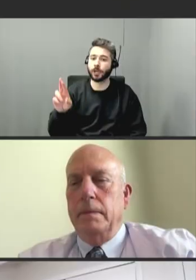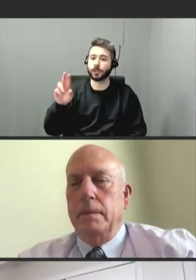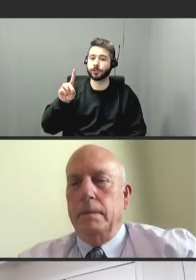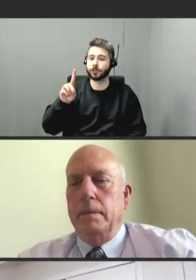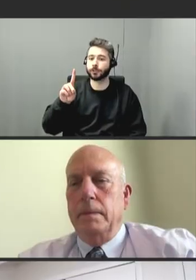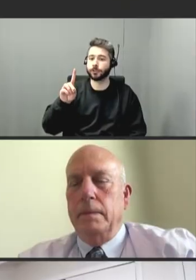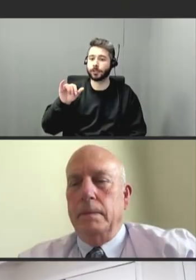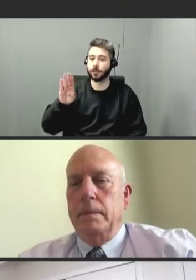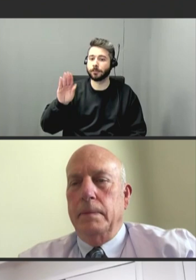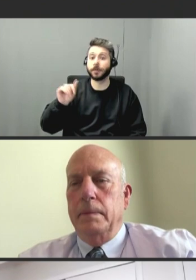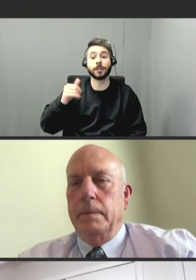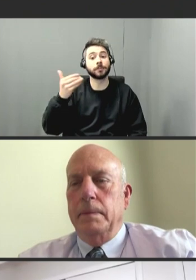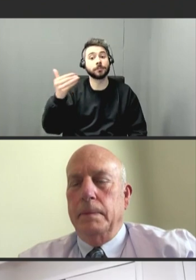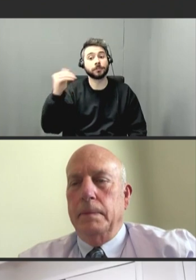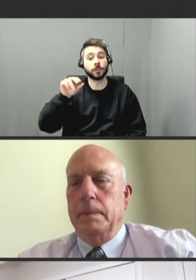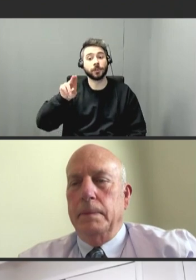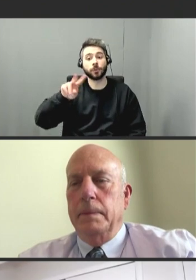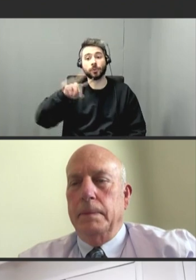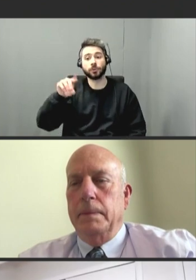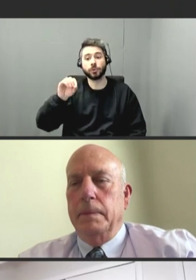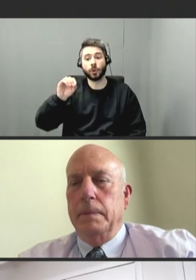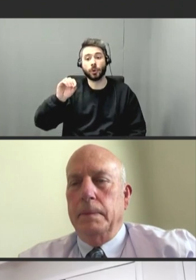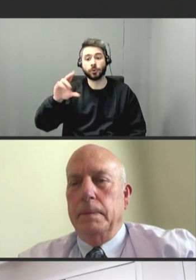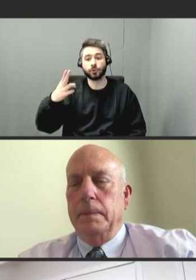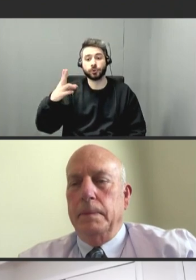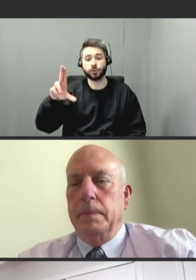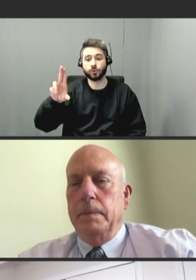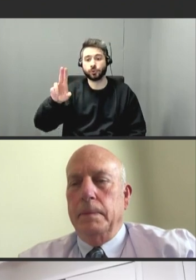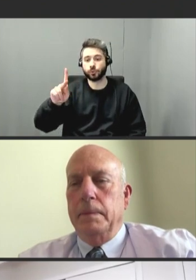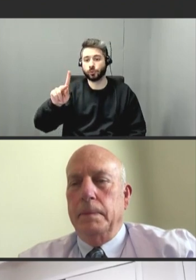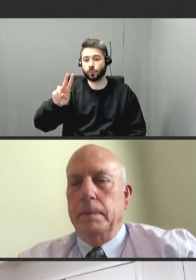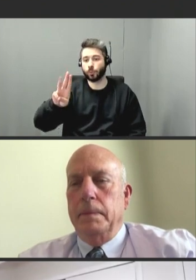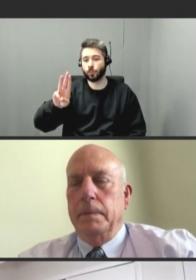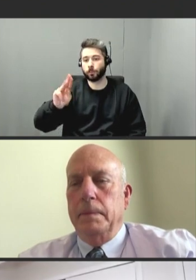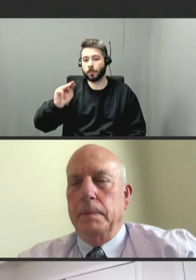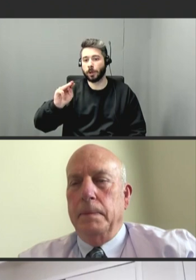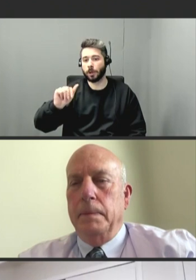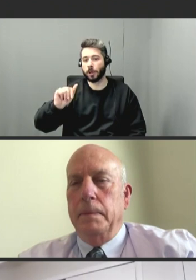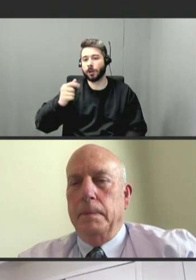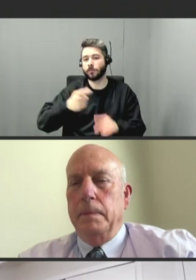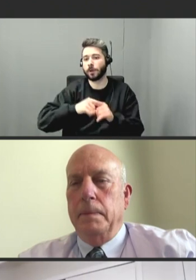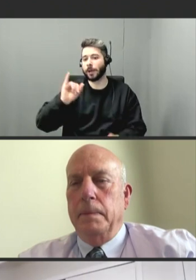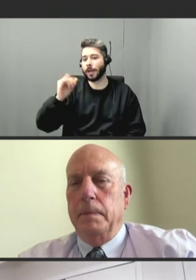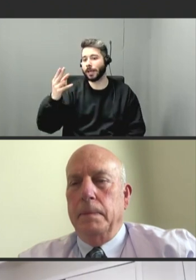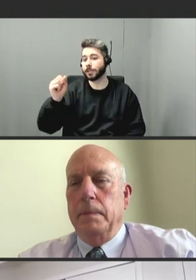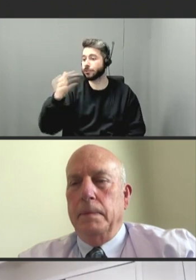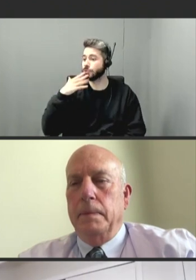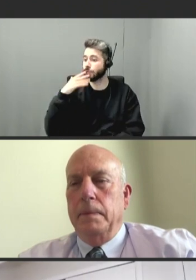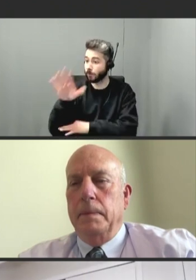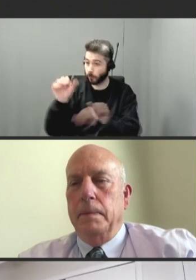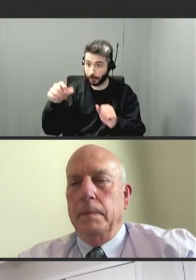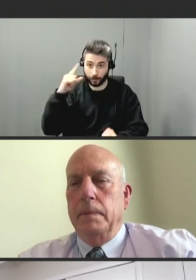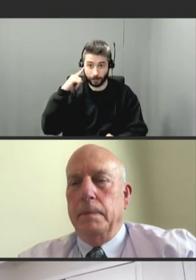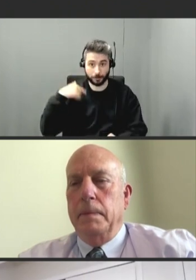Next will be Uzo Chukwuma from IHS. Uzo Chukwuma: Good afternoon. Can you hear me? Robert Hopkins: You're loud and clear.